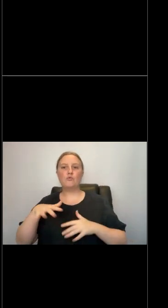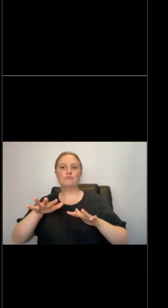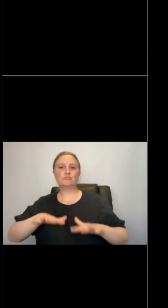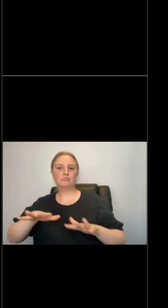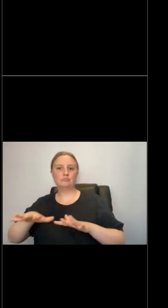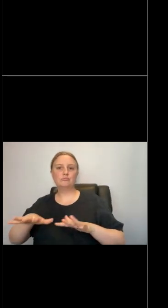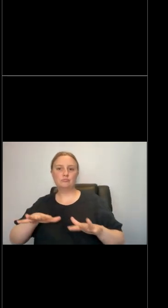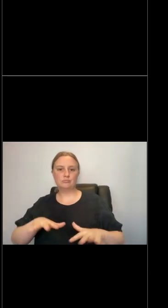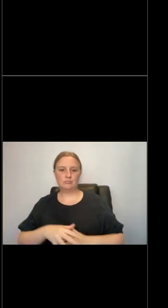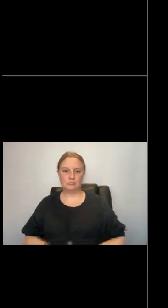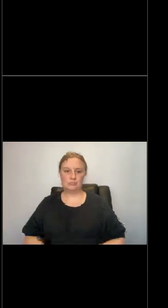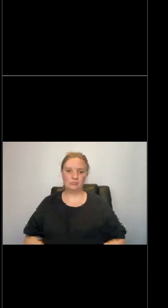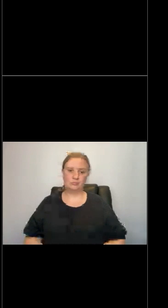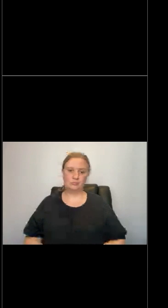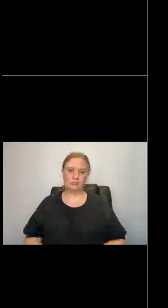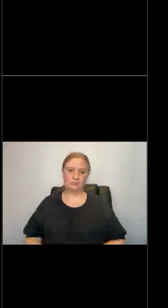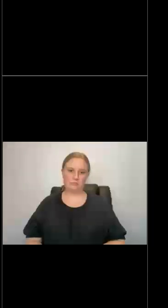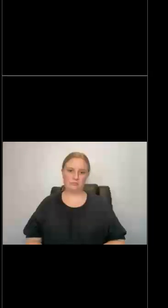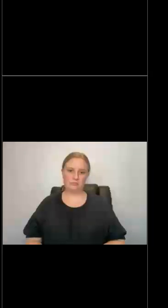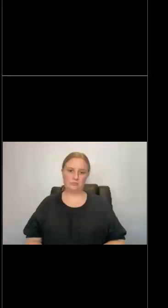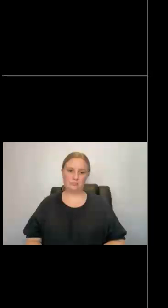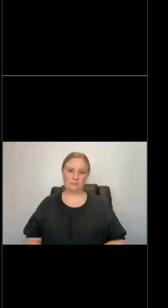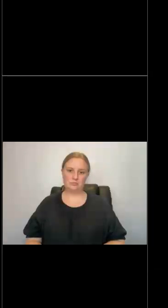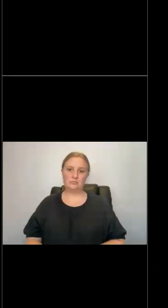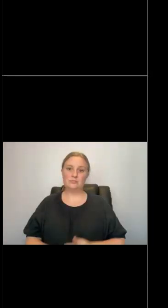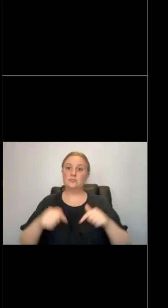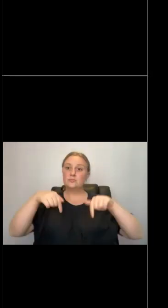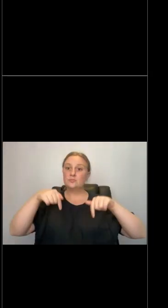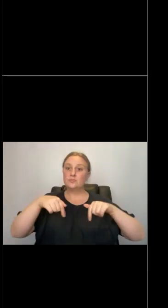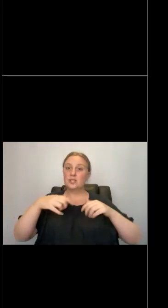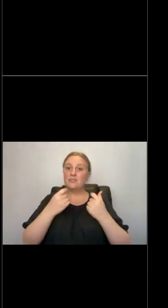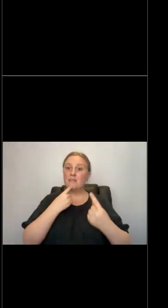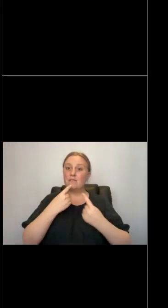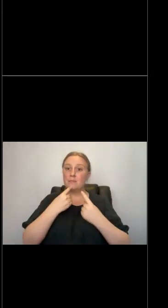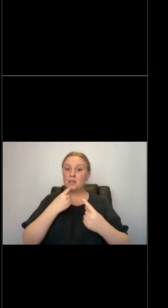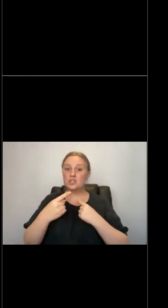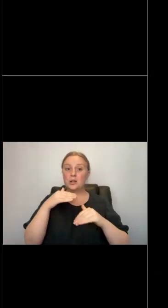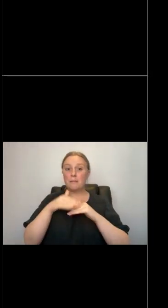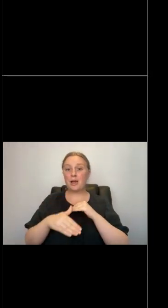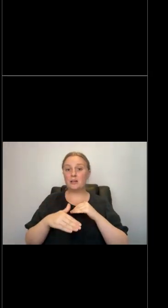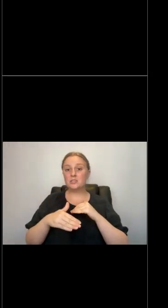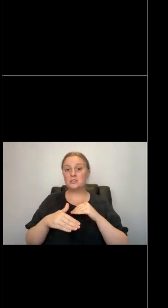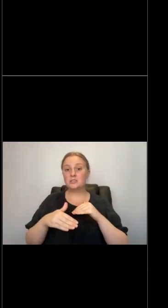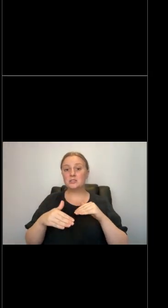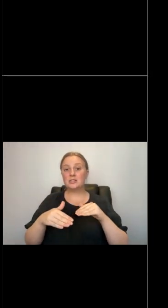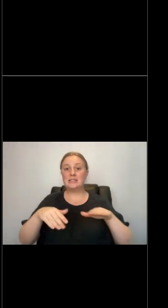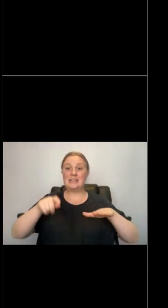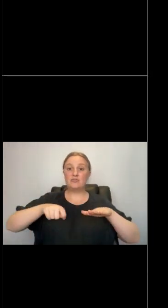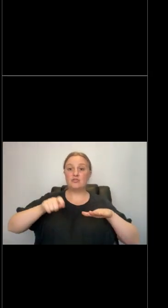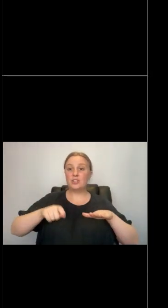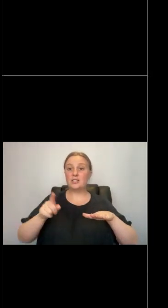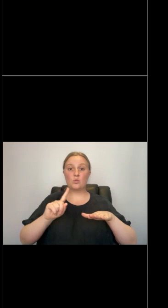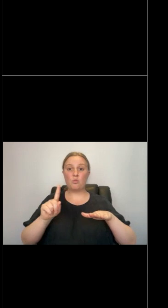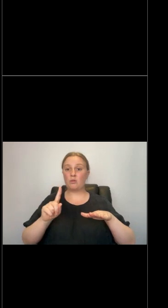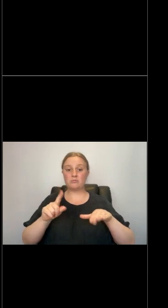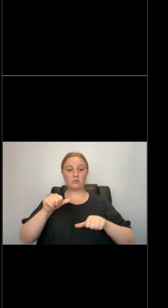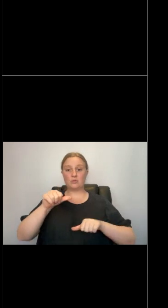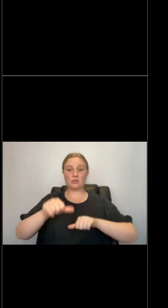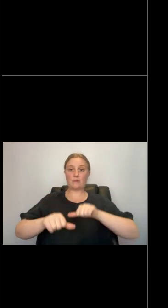There's some notes there about the conduct of hearings in general and effectively